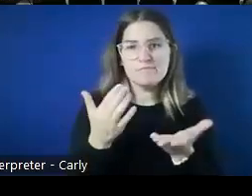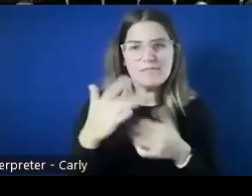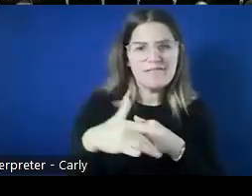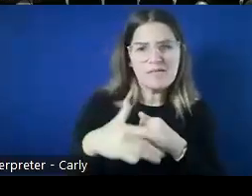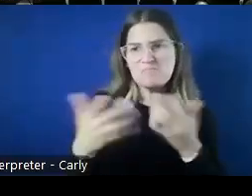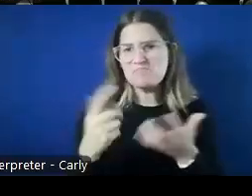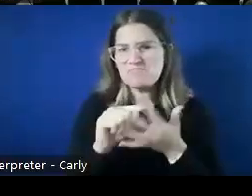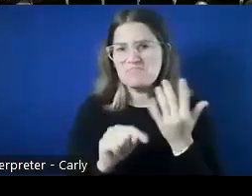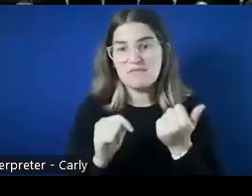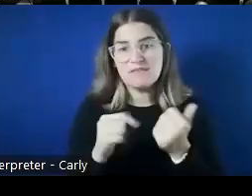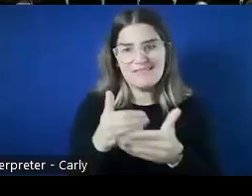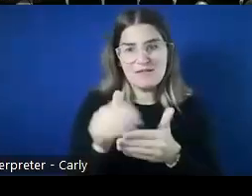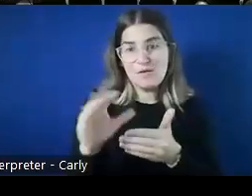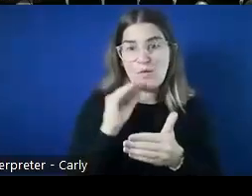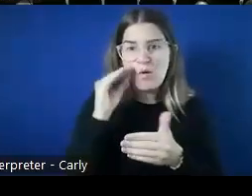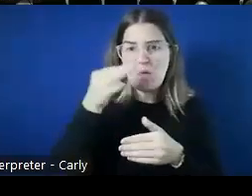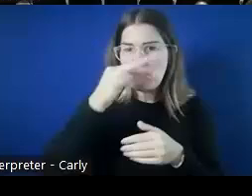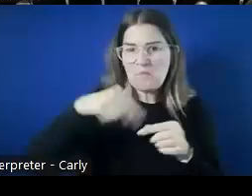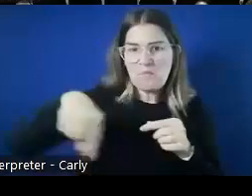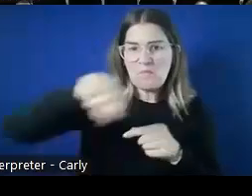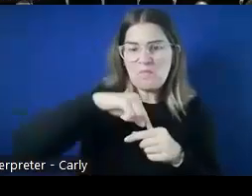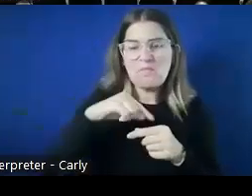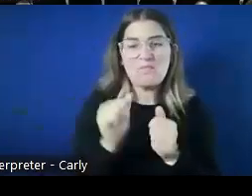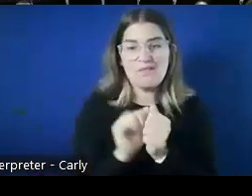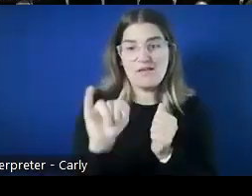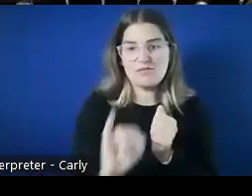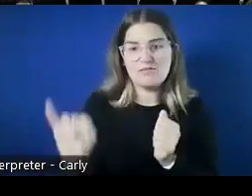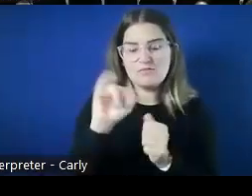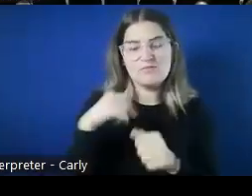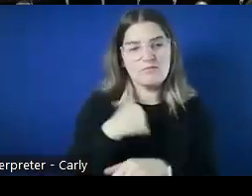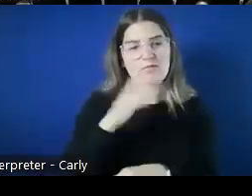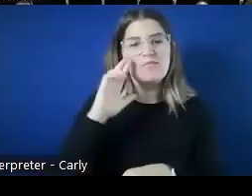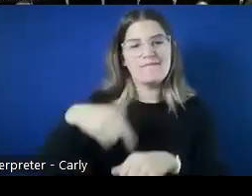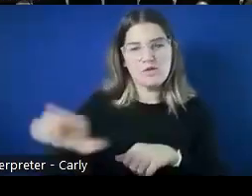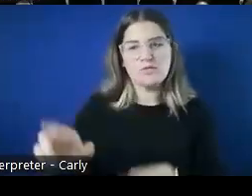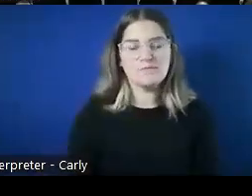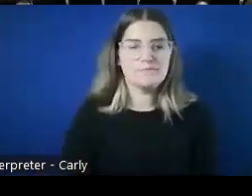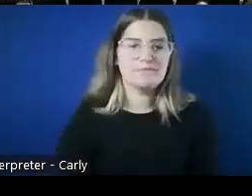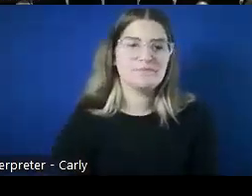their home or with their insurance um so we make referrals and I I really love how McKenzie jumped